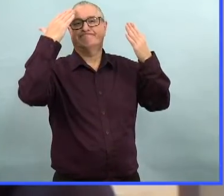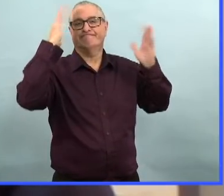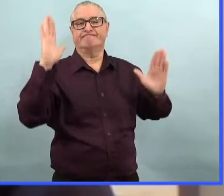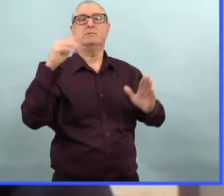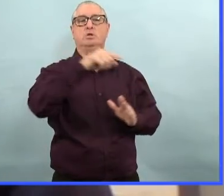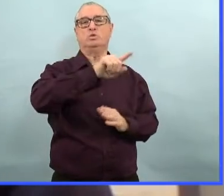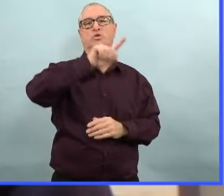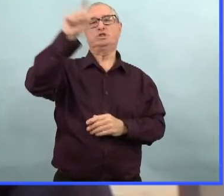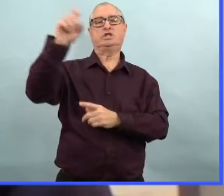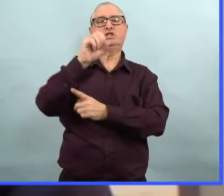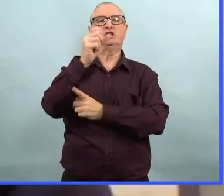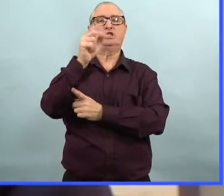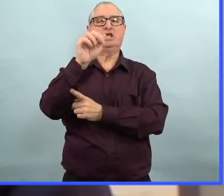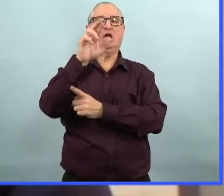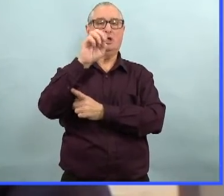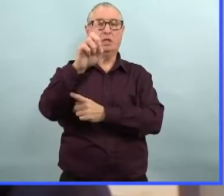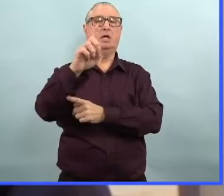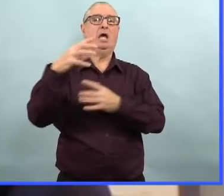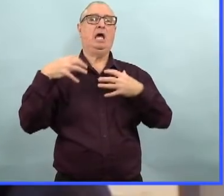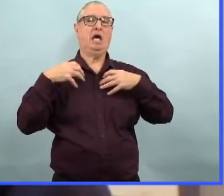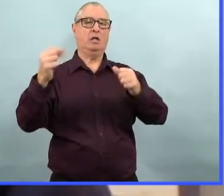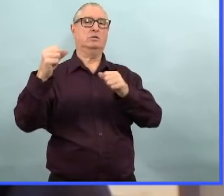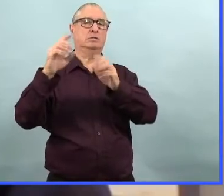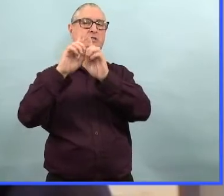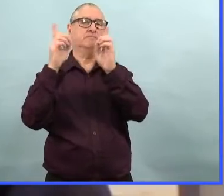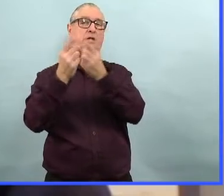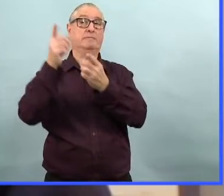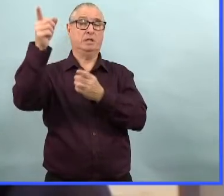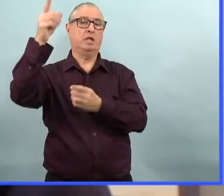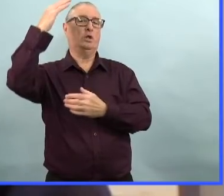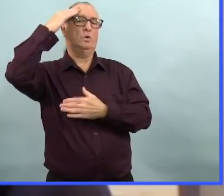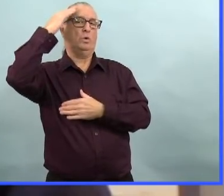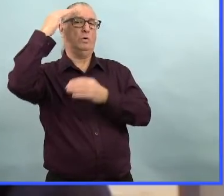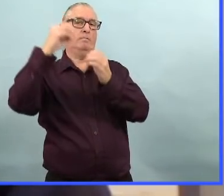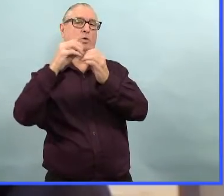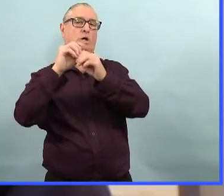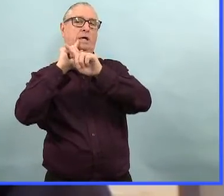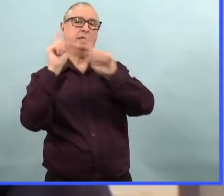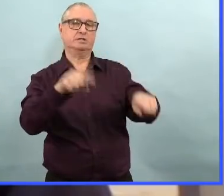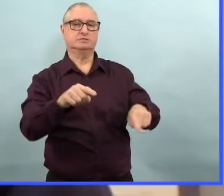circuit breaker or a lockdown so when we talk about hospitalizations we we say we